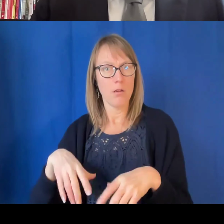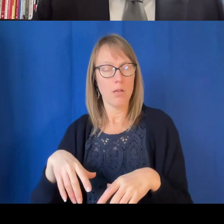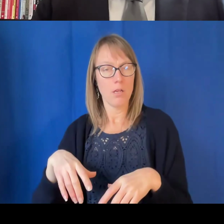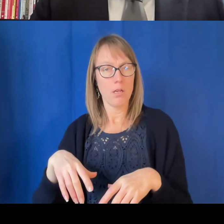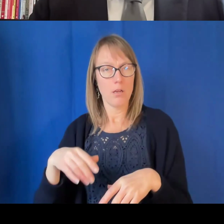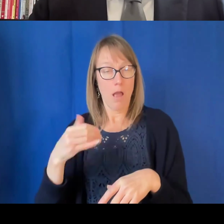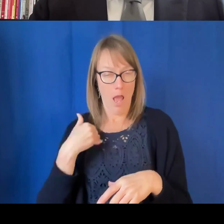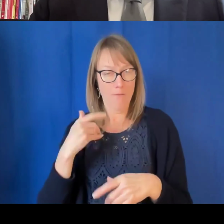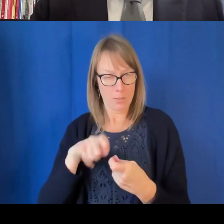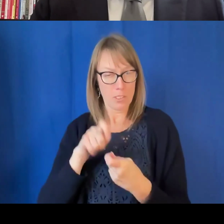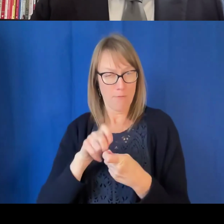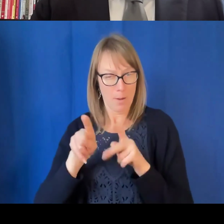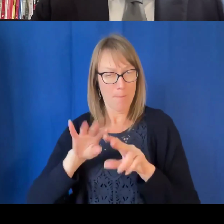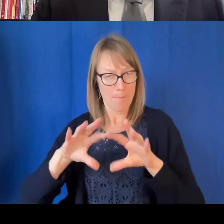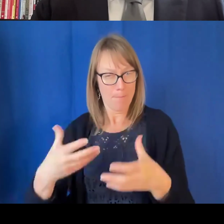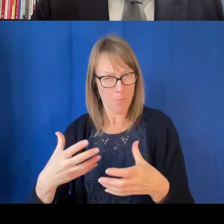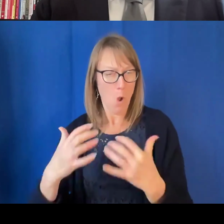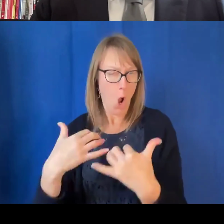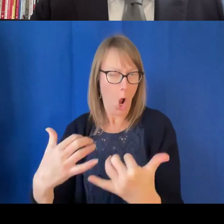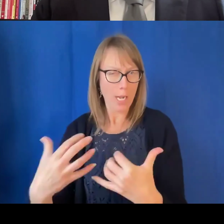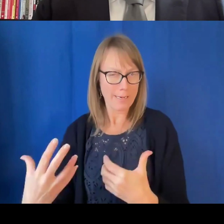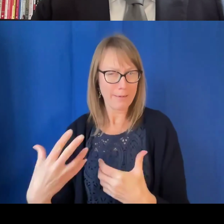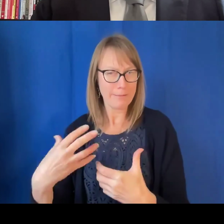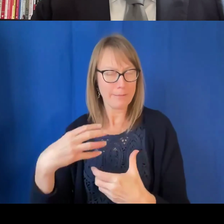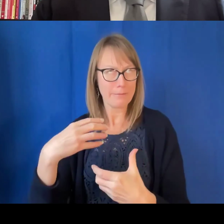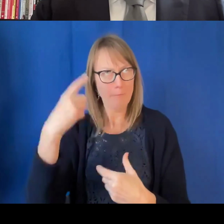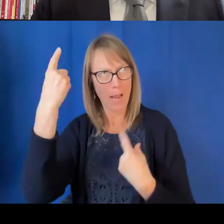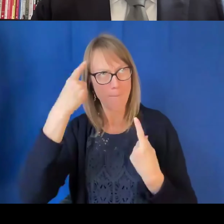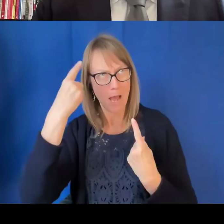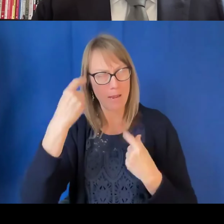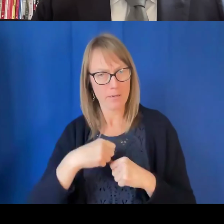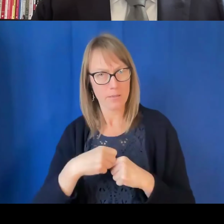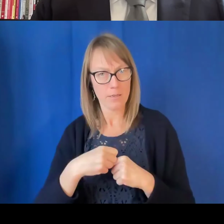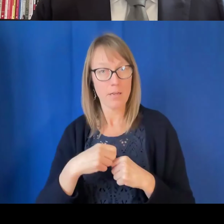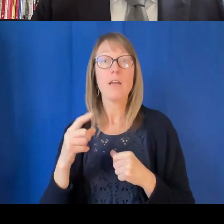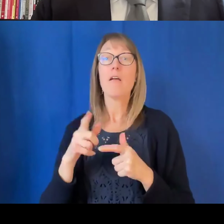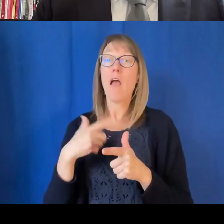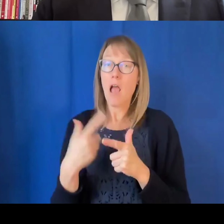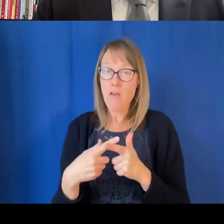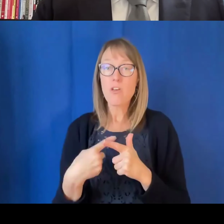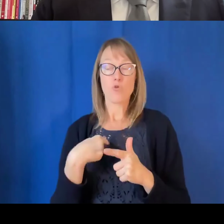But I think after that, it really is something that we develop through the stakeholder engagement